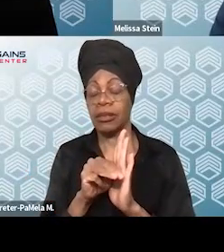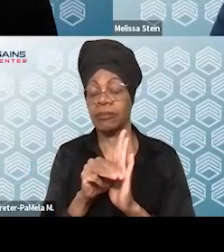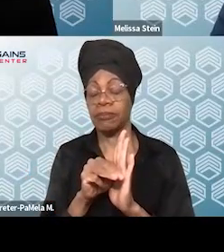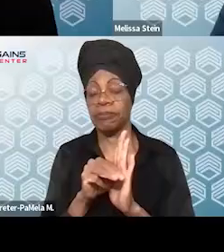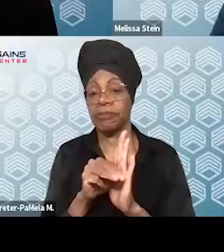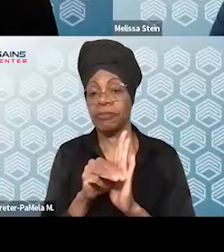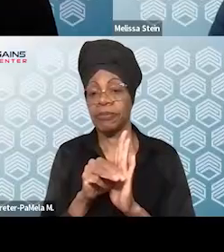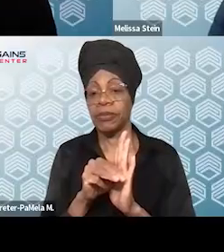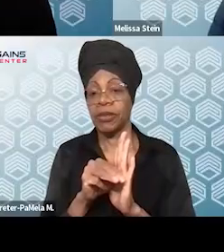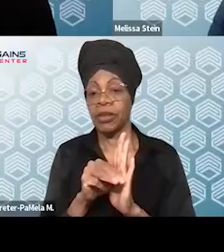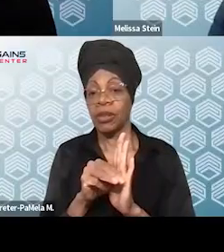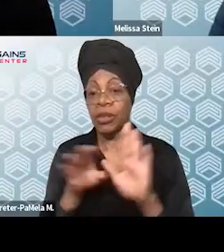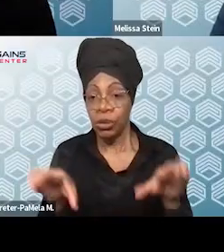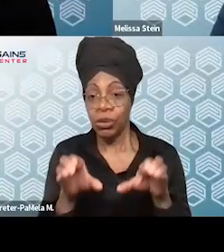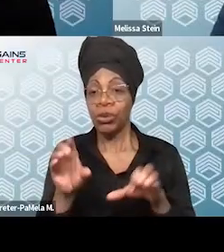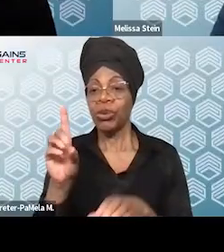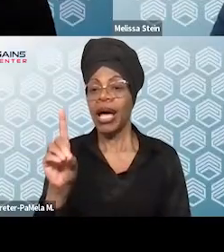to drug test them with that we've discussed.